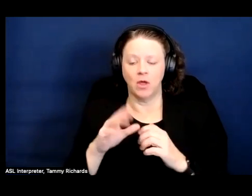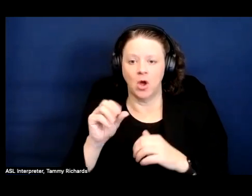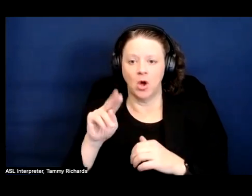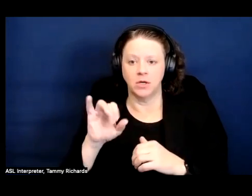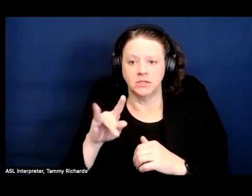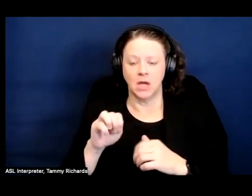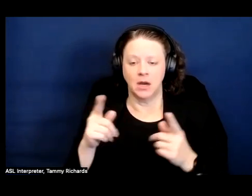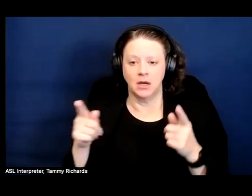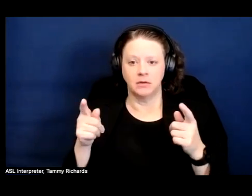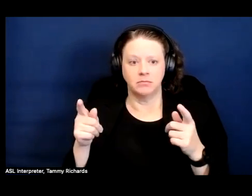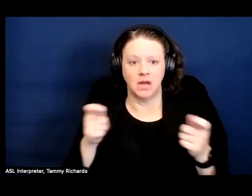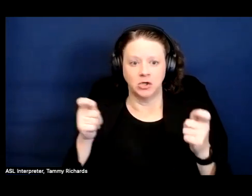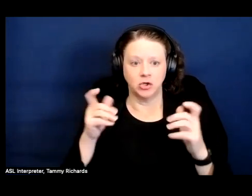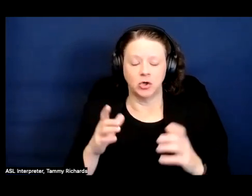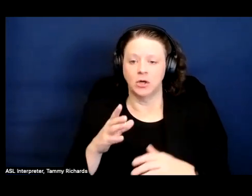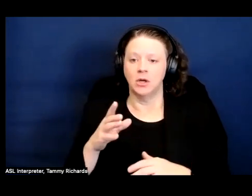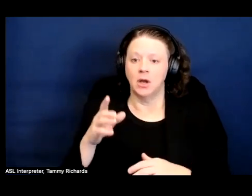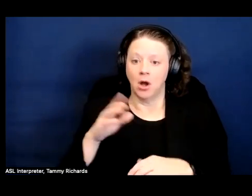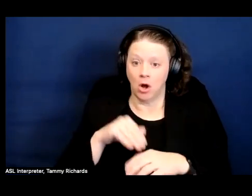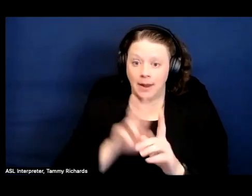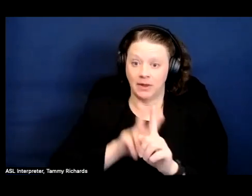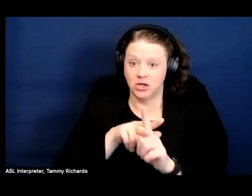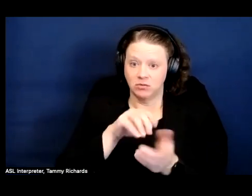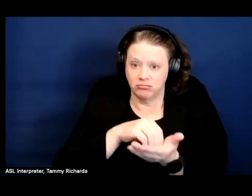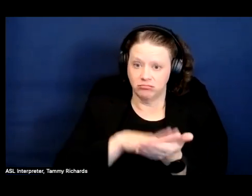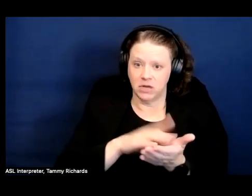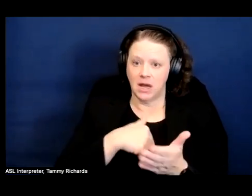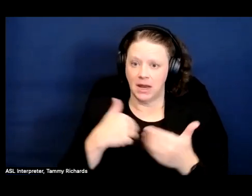And it doesn't have to be this blatant, "No, Section 8,"